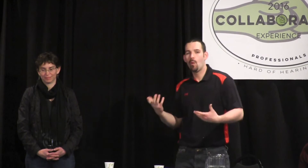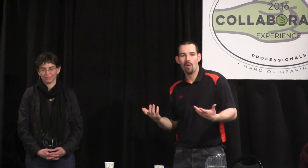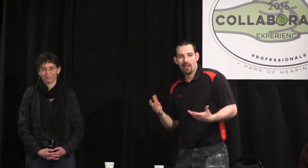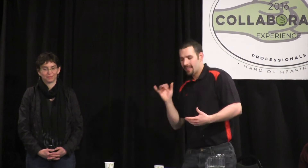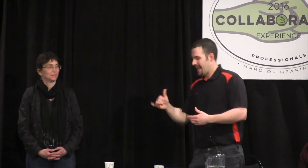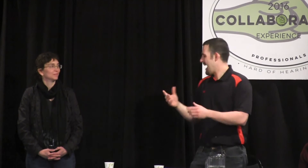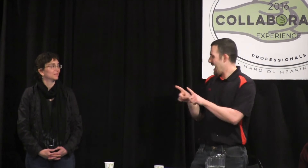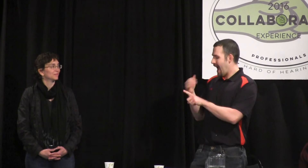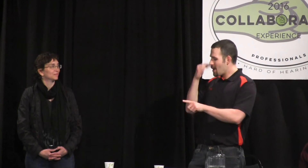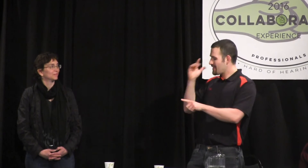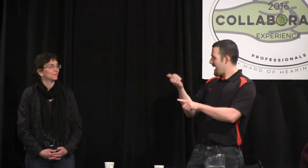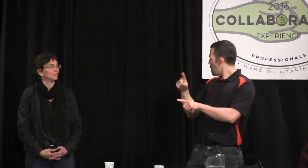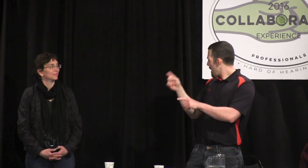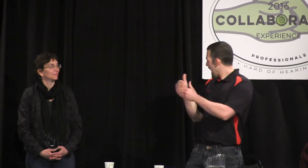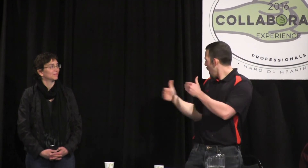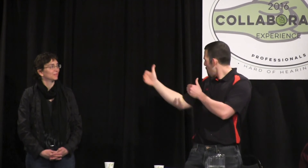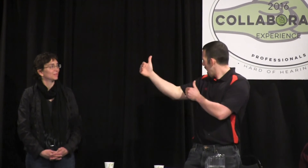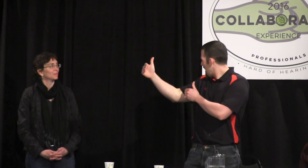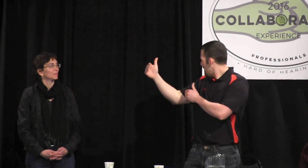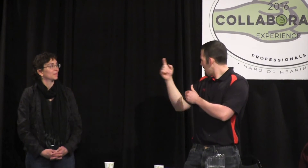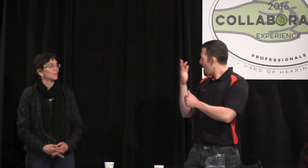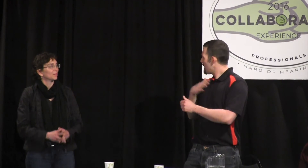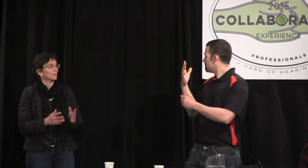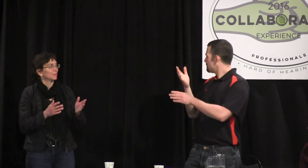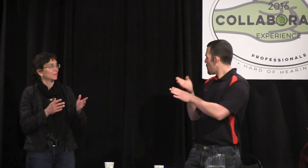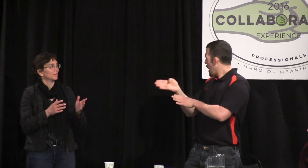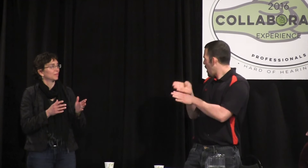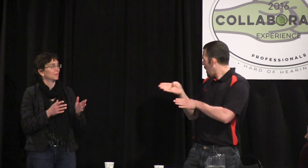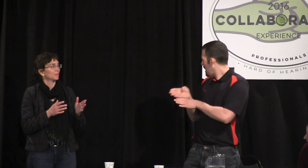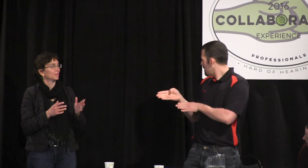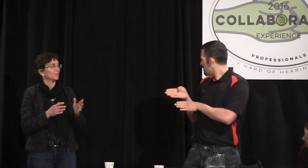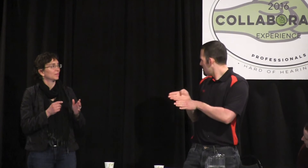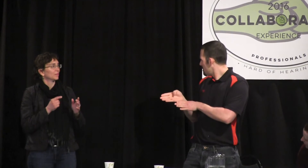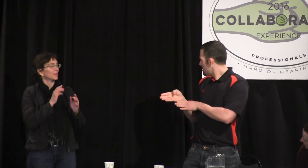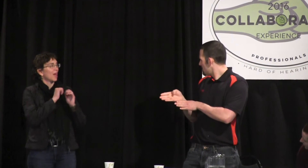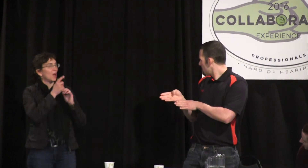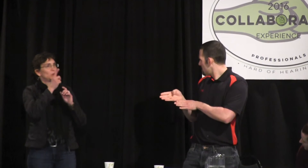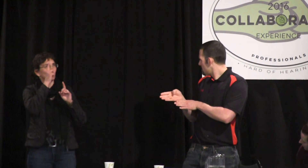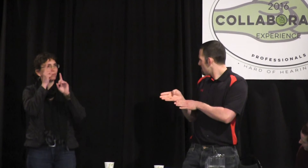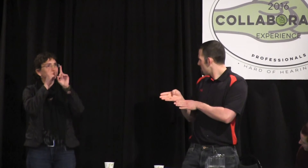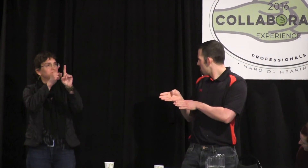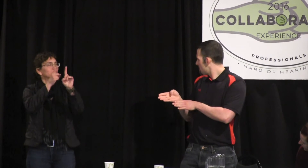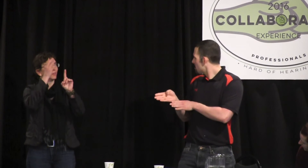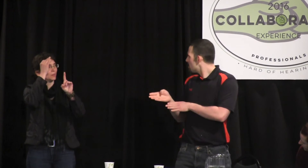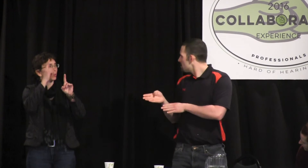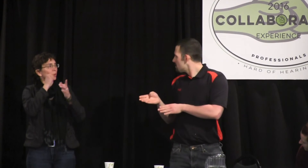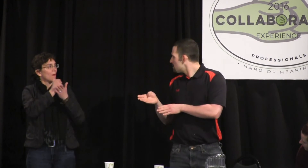and telling me not to give up. You know, and then I was thinking about, like, careers and futures. Is that what you're talking about too?